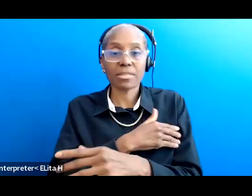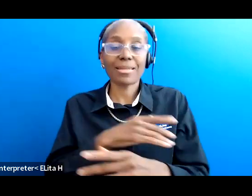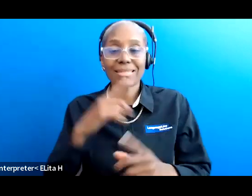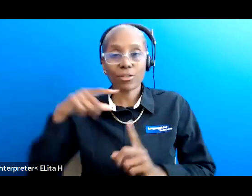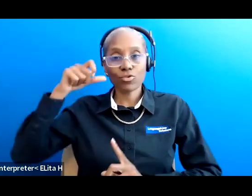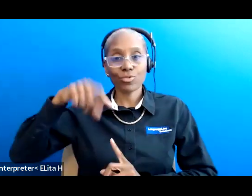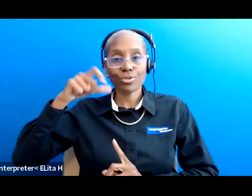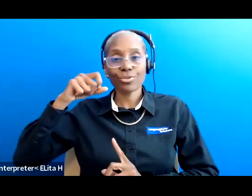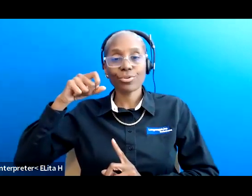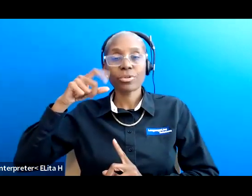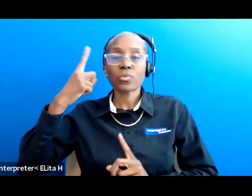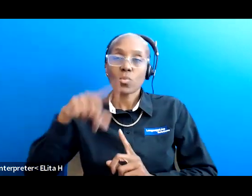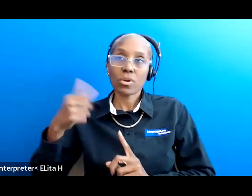So that would be an option as well.